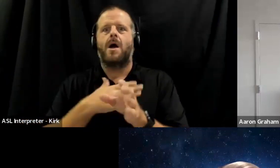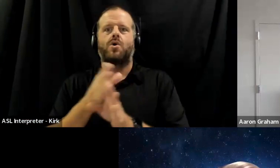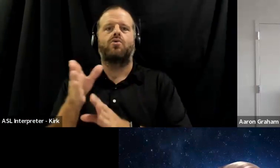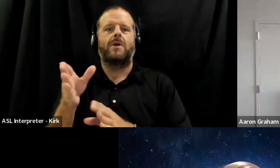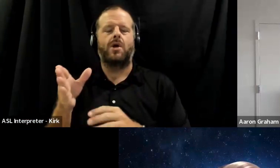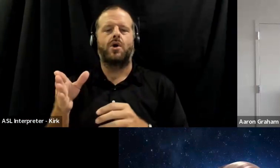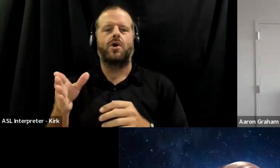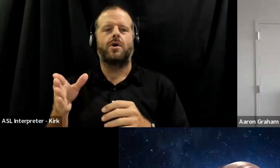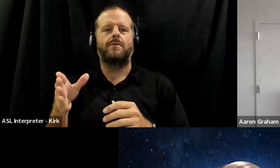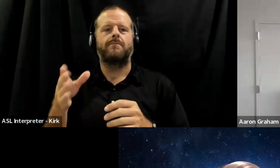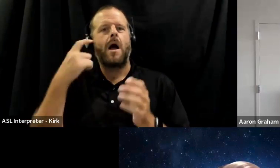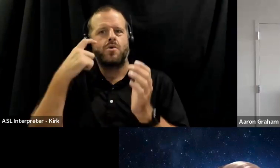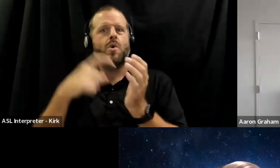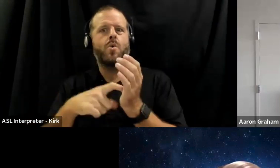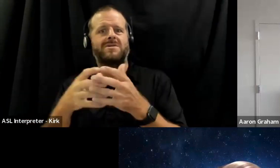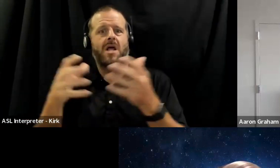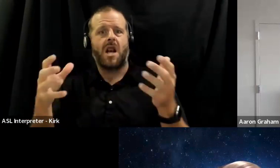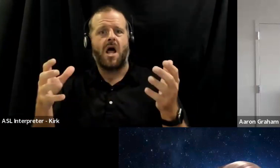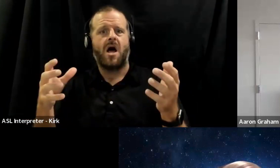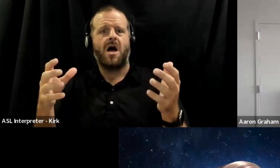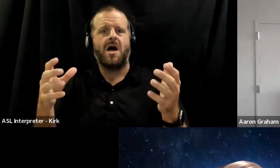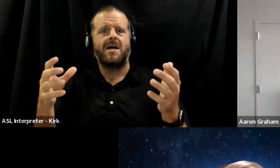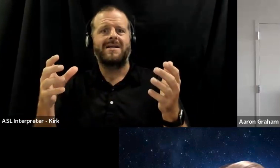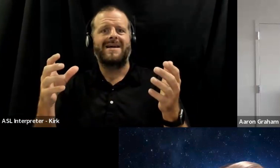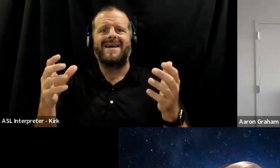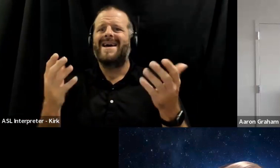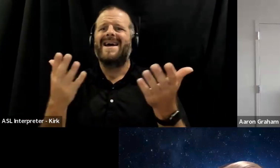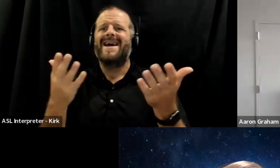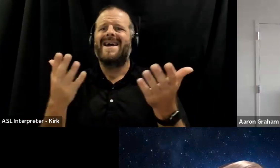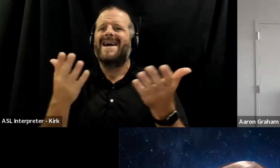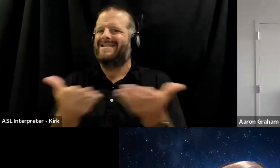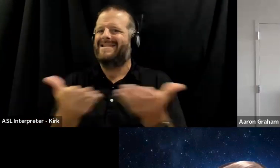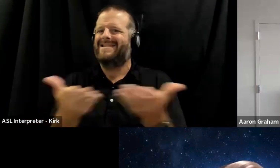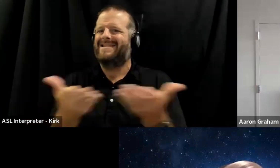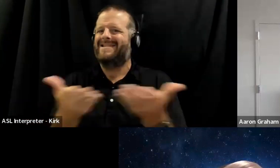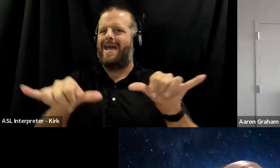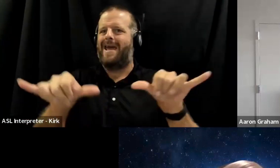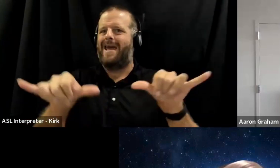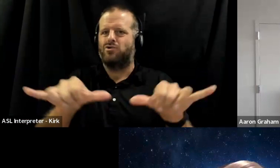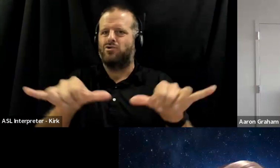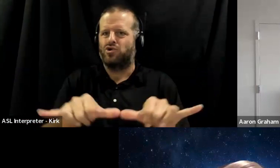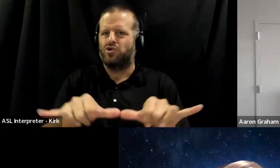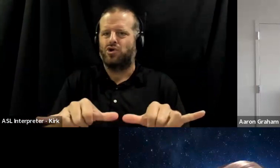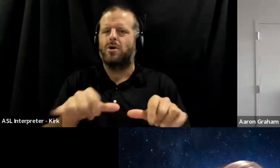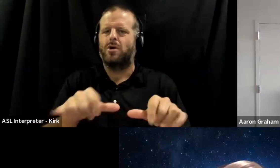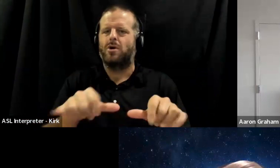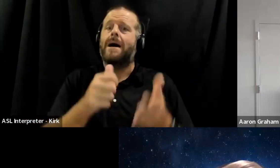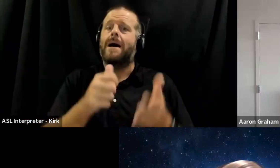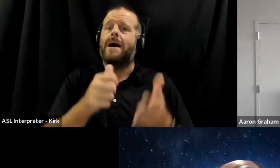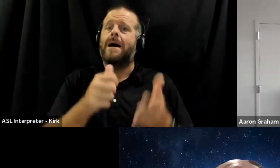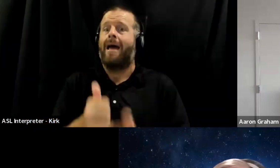a lot of it is intangibles that you can't directly measure right away, but end up helping in situations where you won't necessarily